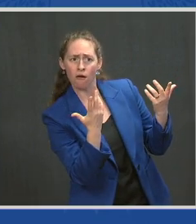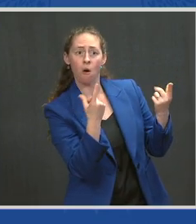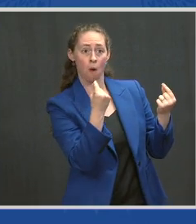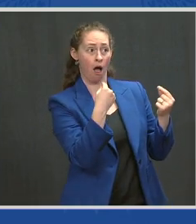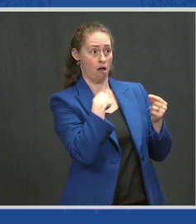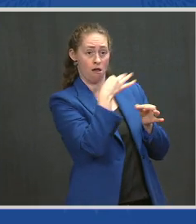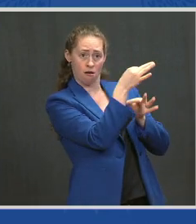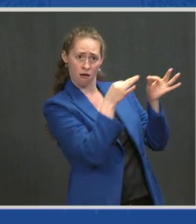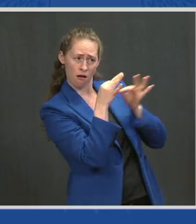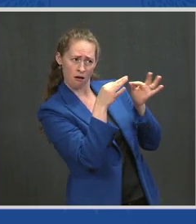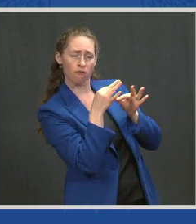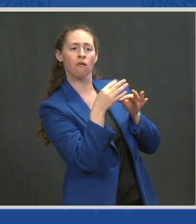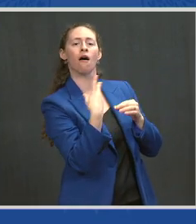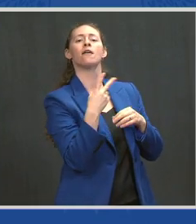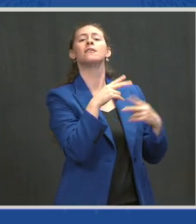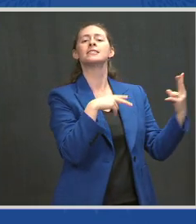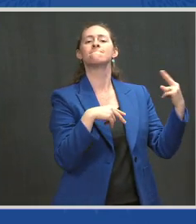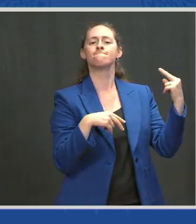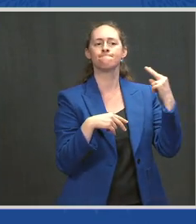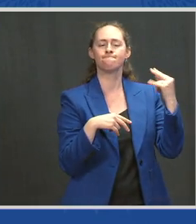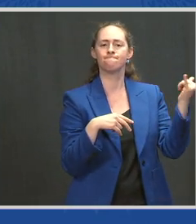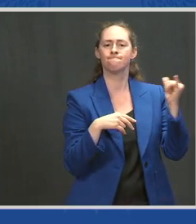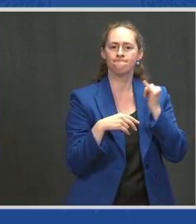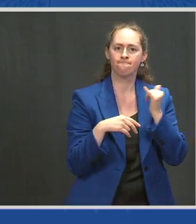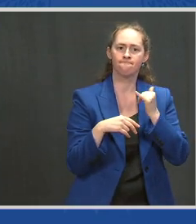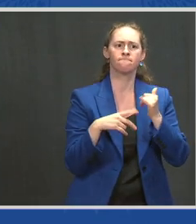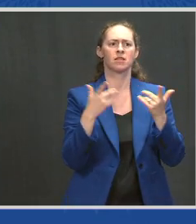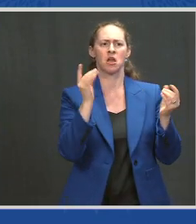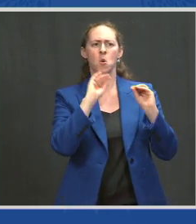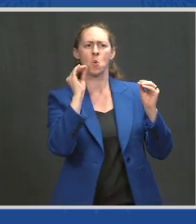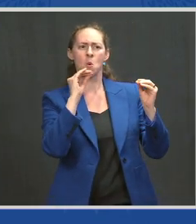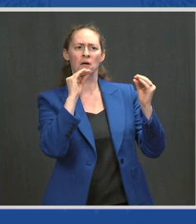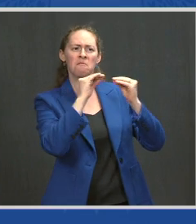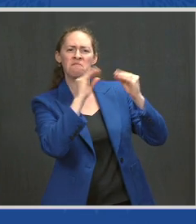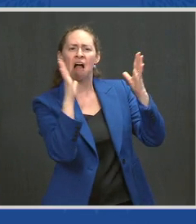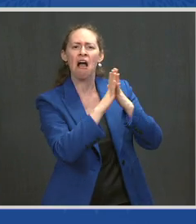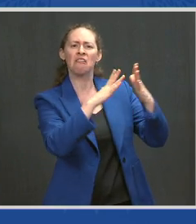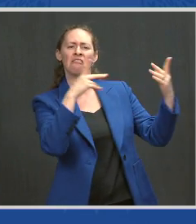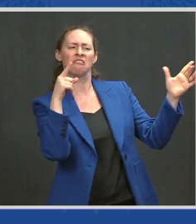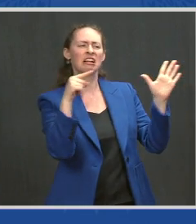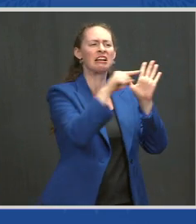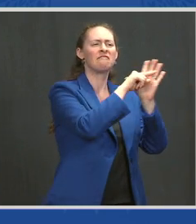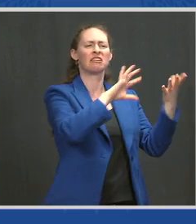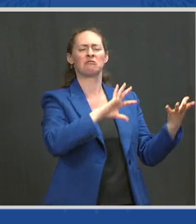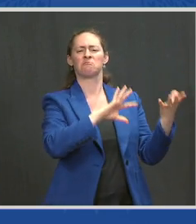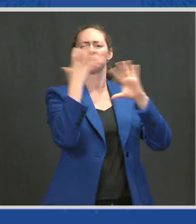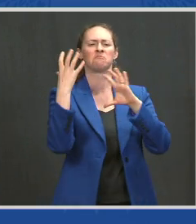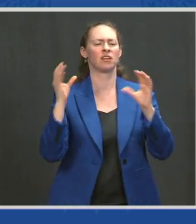But it was not done in a hyperbolic atmosphere. That is too much of what's been going on.